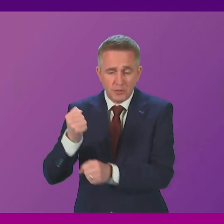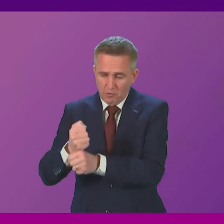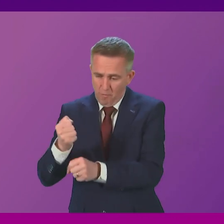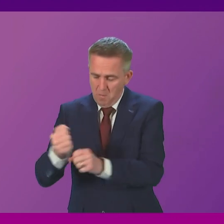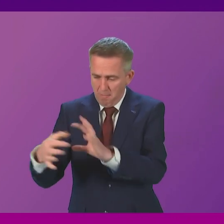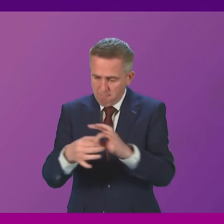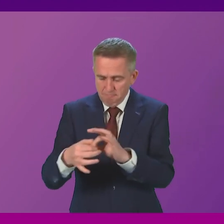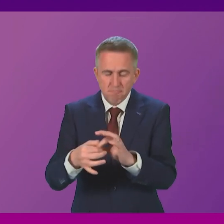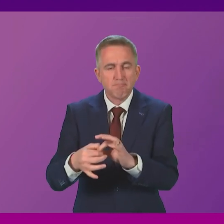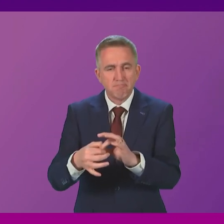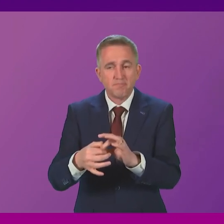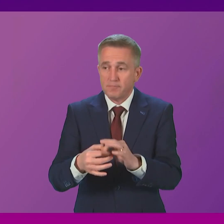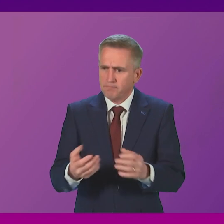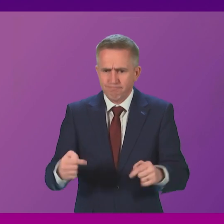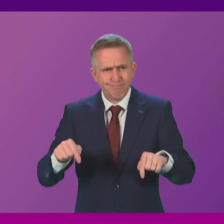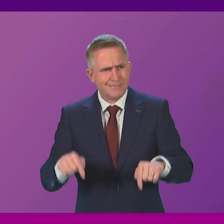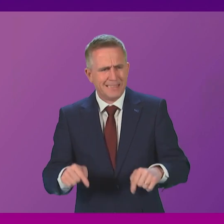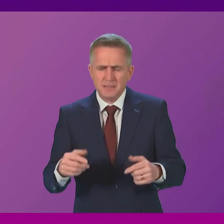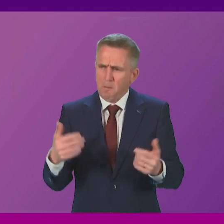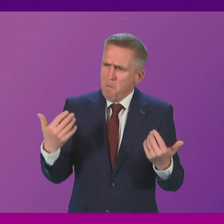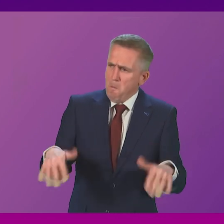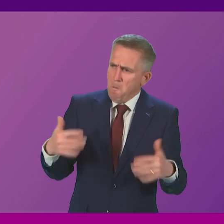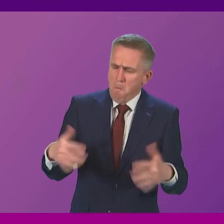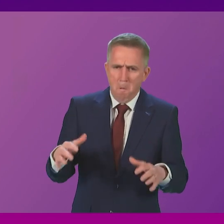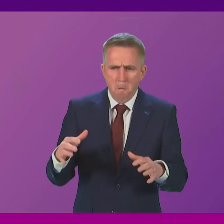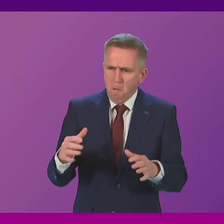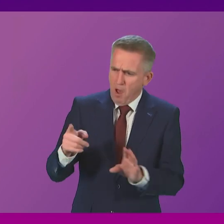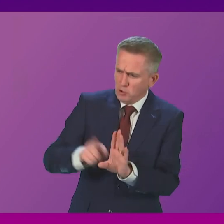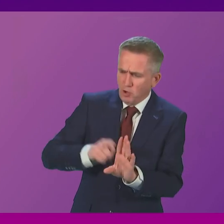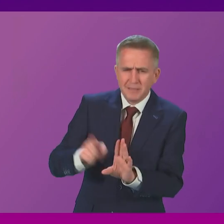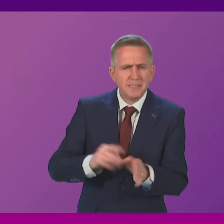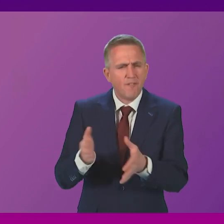Today represents an historic milestone—Humza Yousaf is our youngest-ever First Minister,